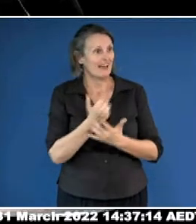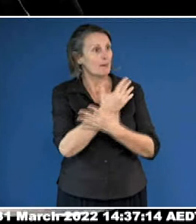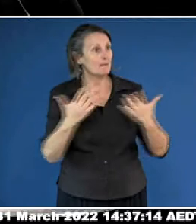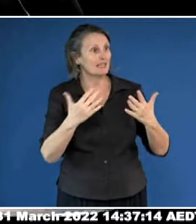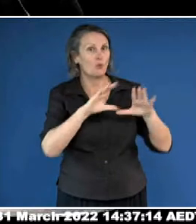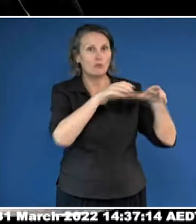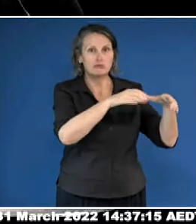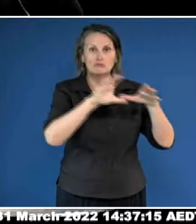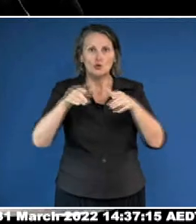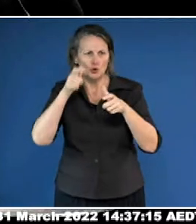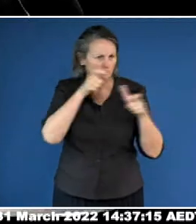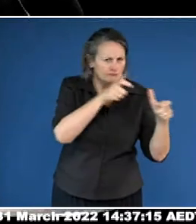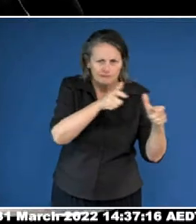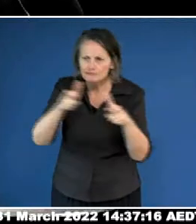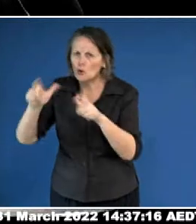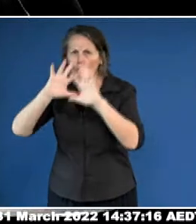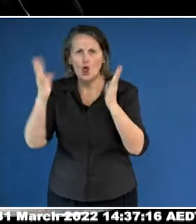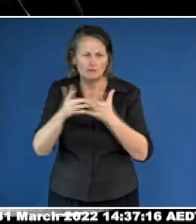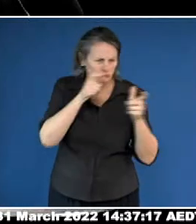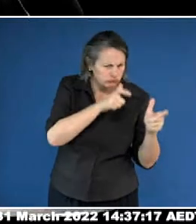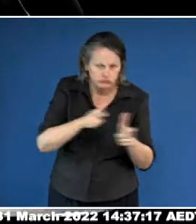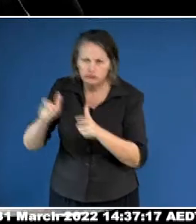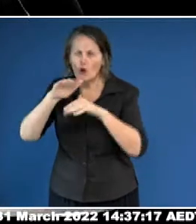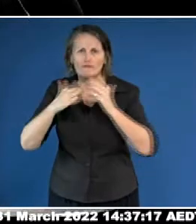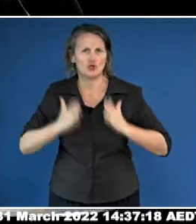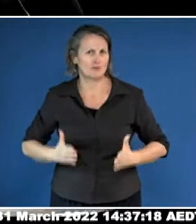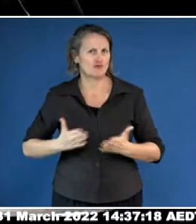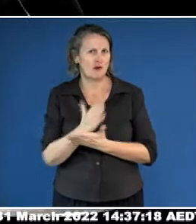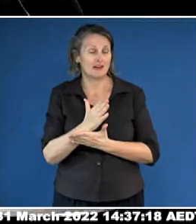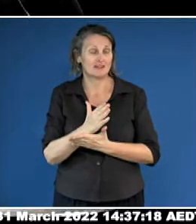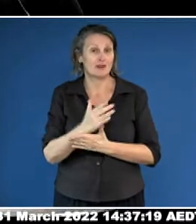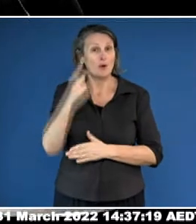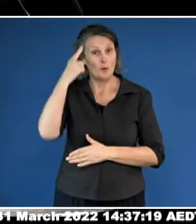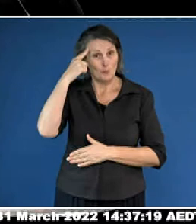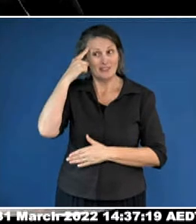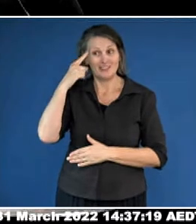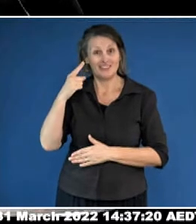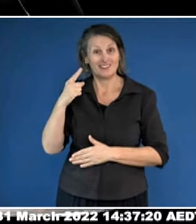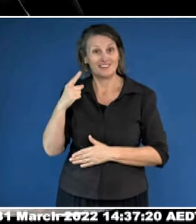and the state and territories, we think that they should review, amend and repeal law,